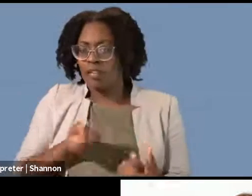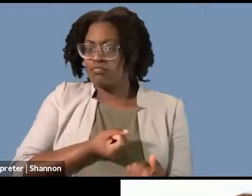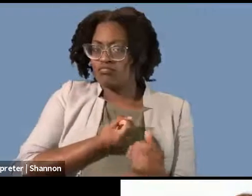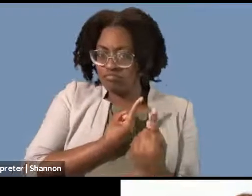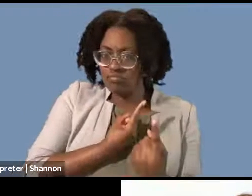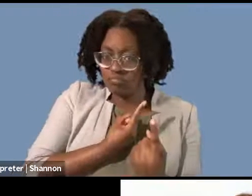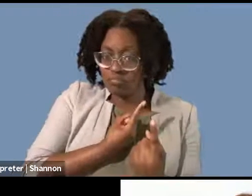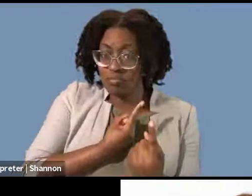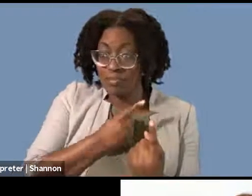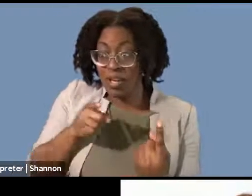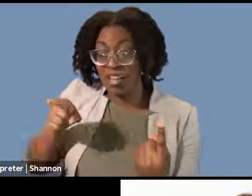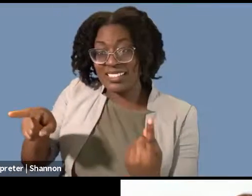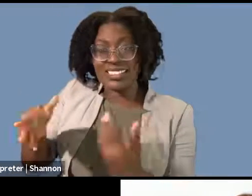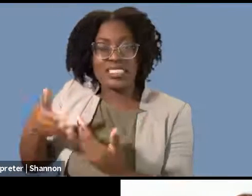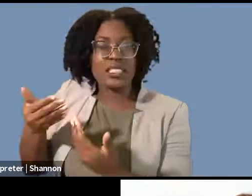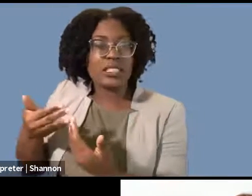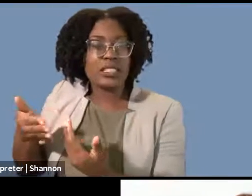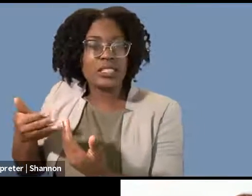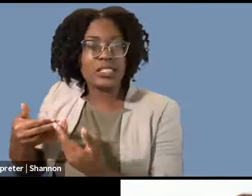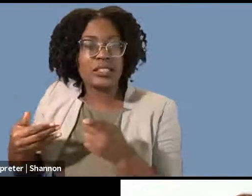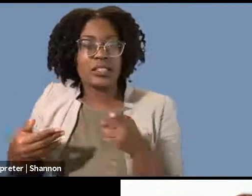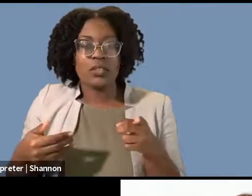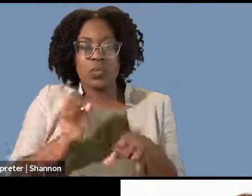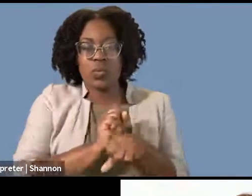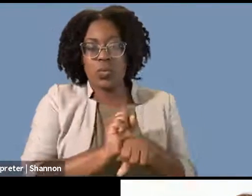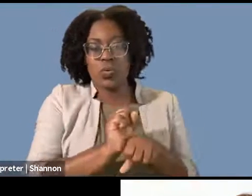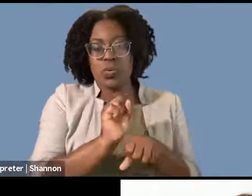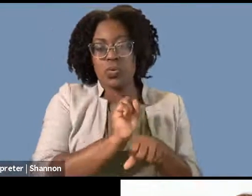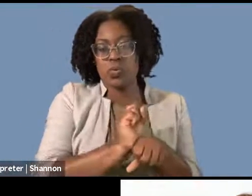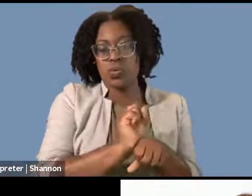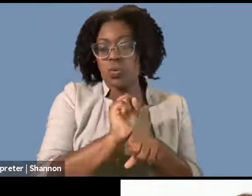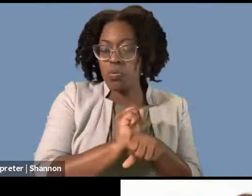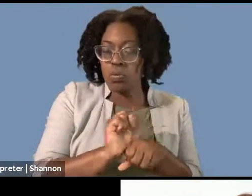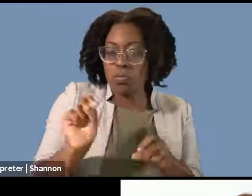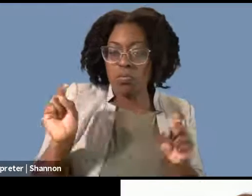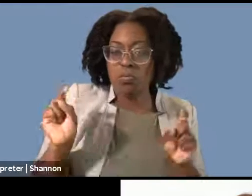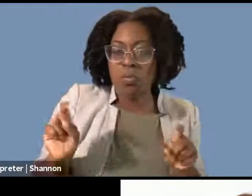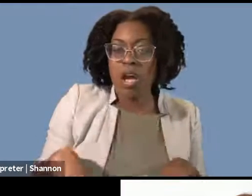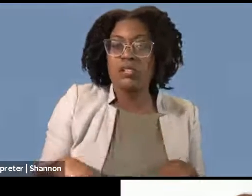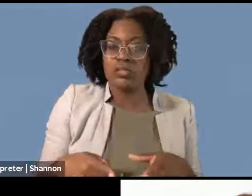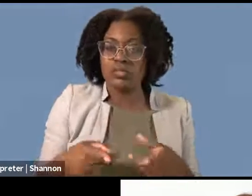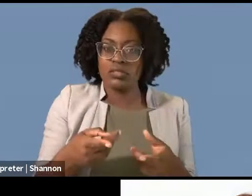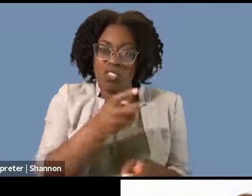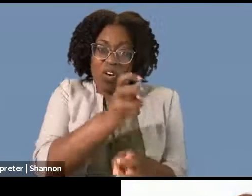It is really digging in and saying I am going to do my best, and we can't always understand a 100%